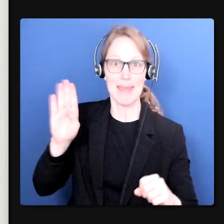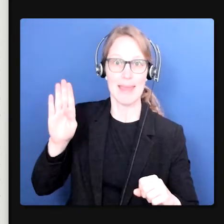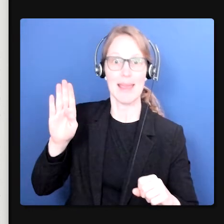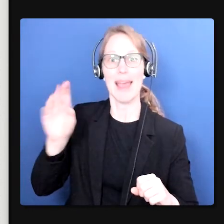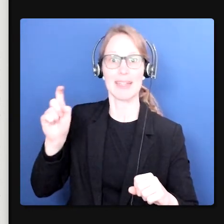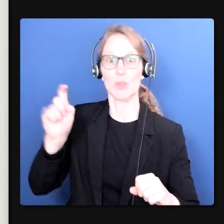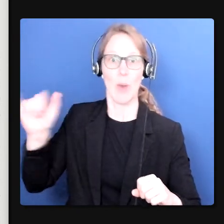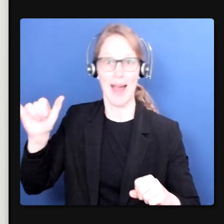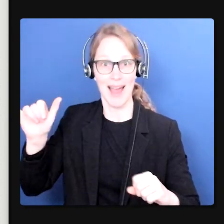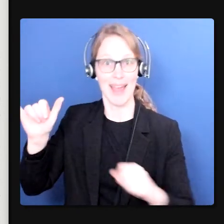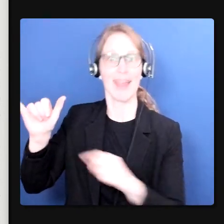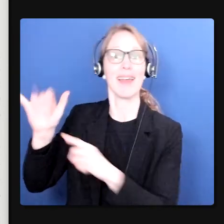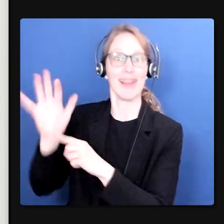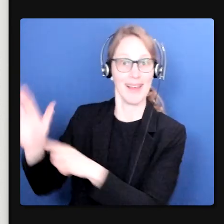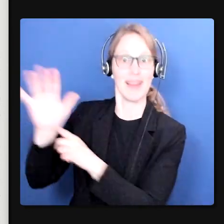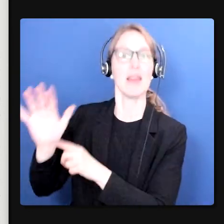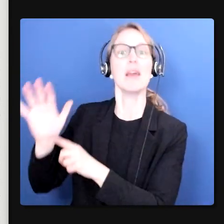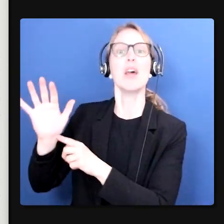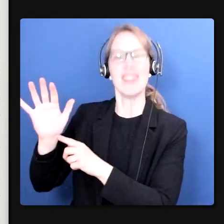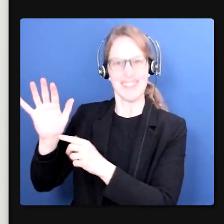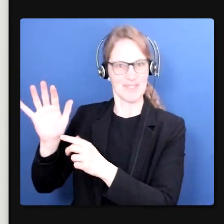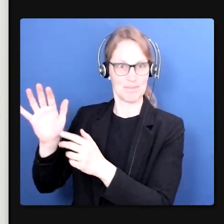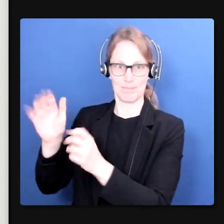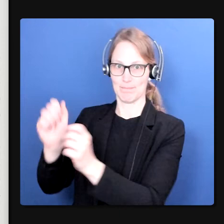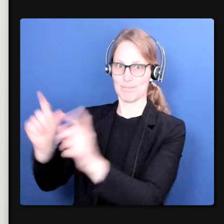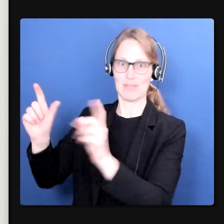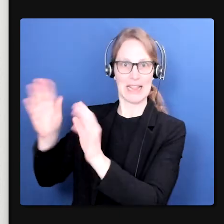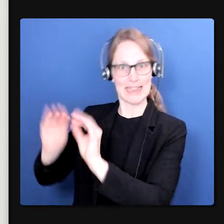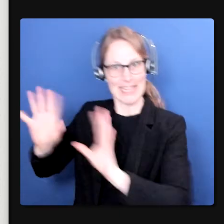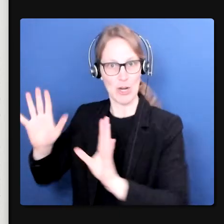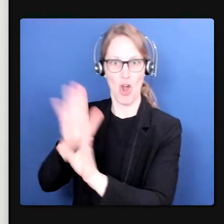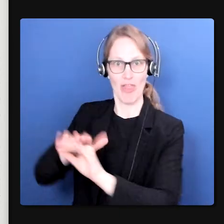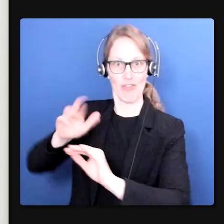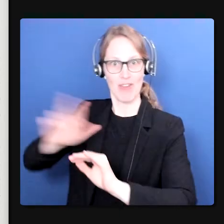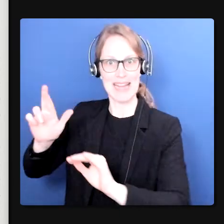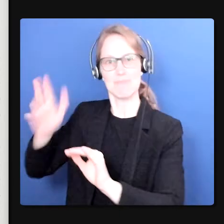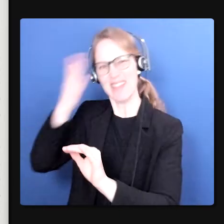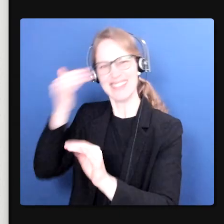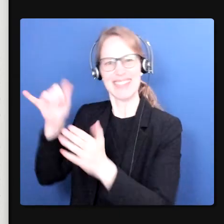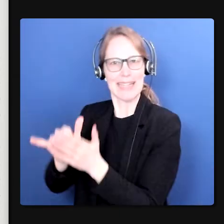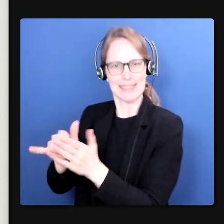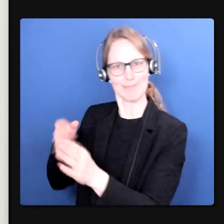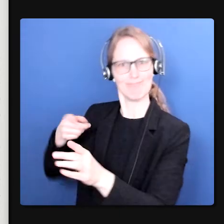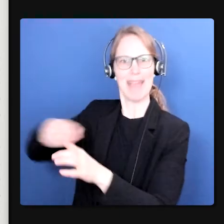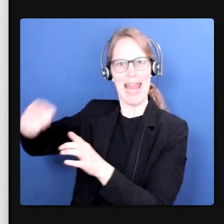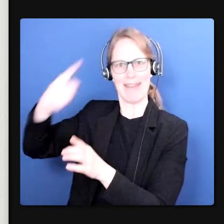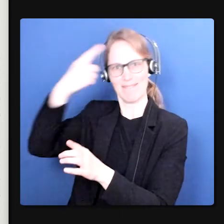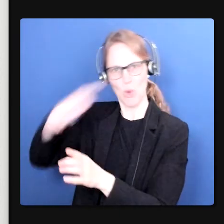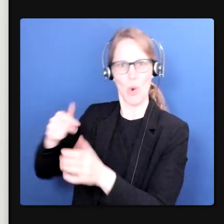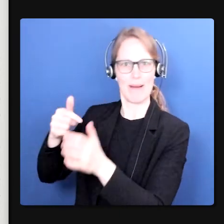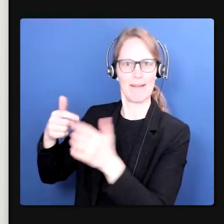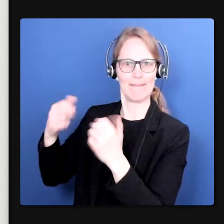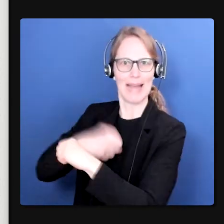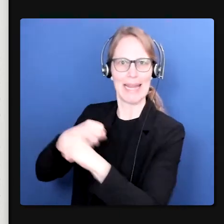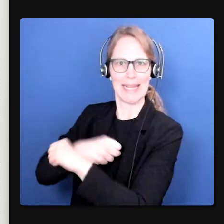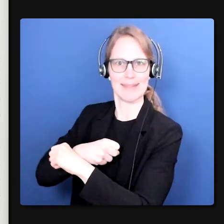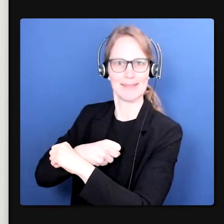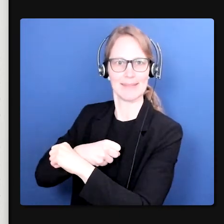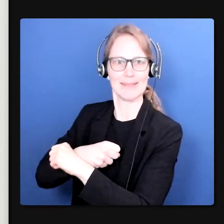The A B X Y face buttons, getting a prominent position on the right of the screen because those are the main inputs during a combat encounter,